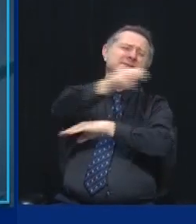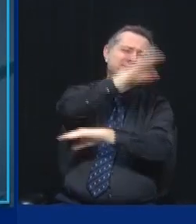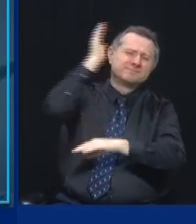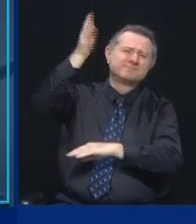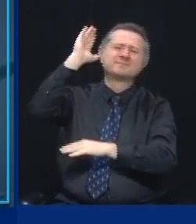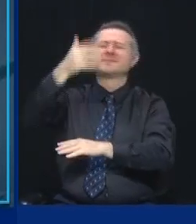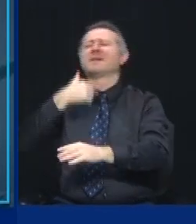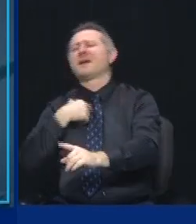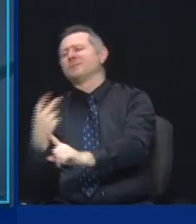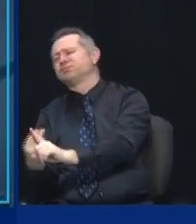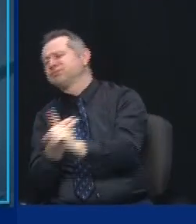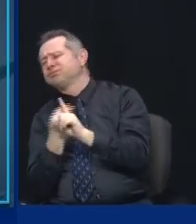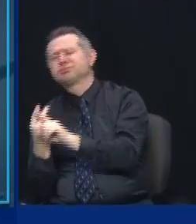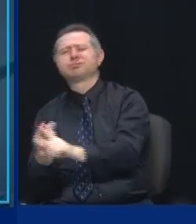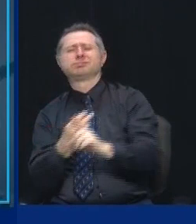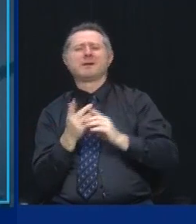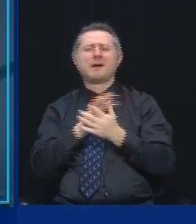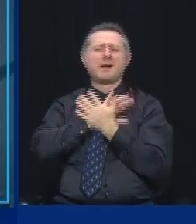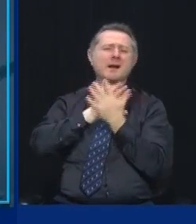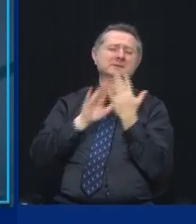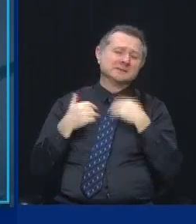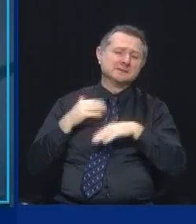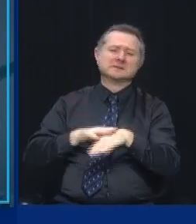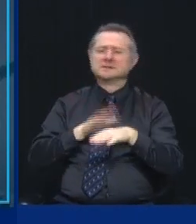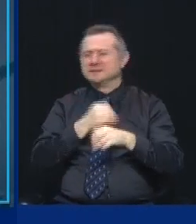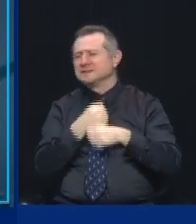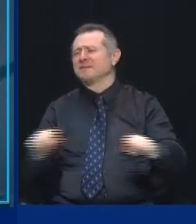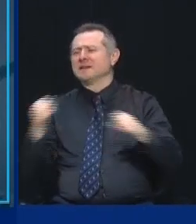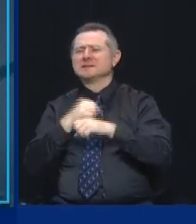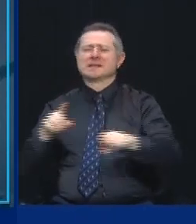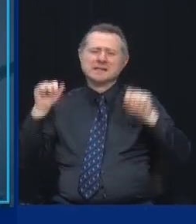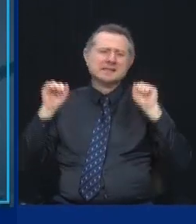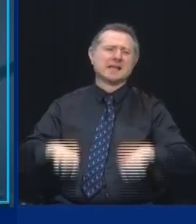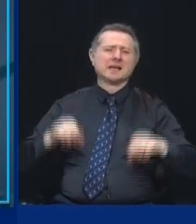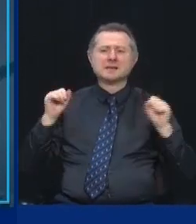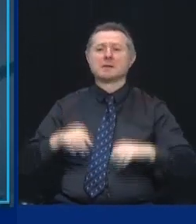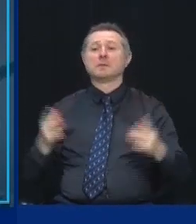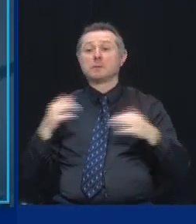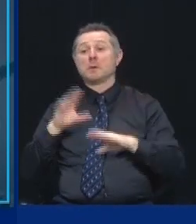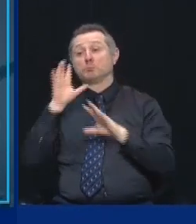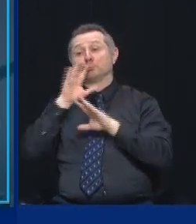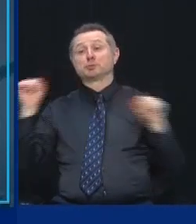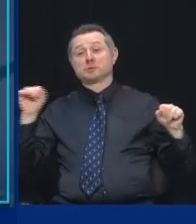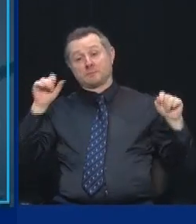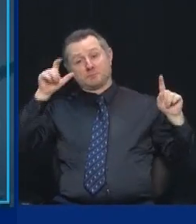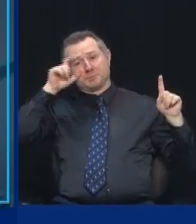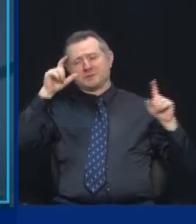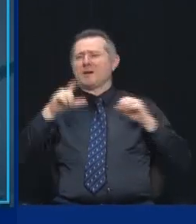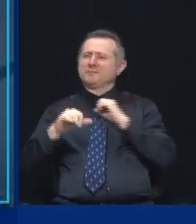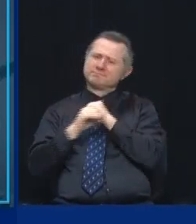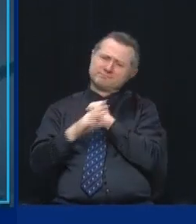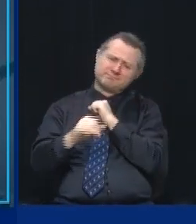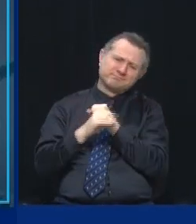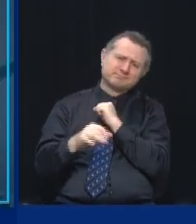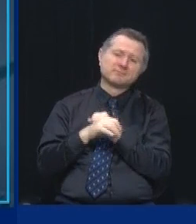WE'VE BEEN ADVERTISING IT. I'VE BEEN TRAVELING ALL OVER THE STATE, GIVING EVERYBODY I KNOW A VACCINE.